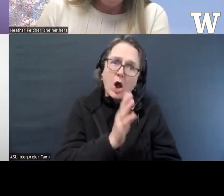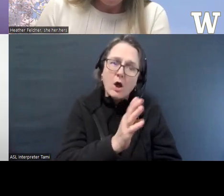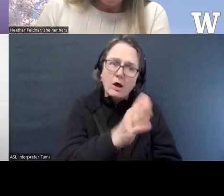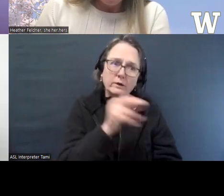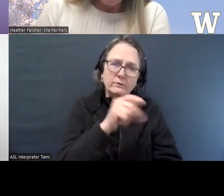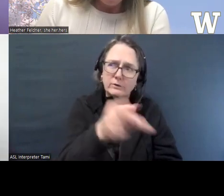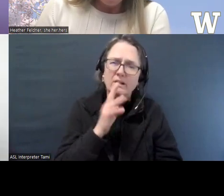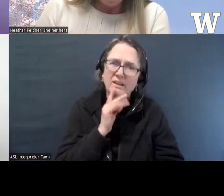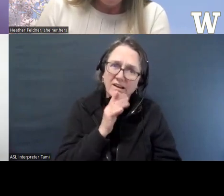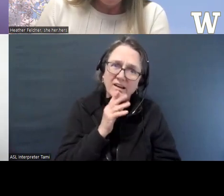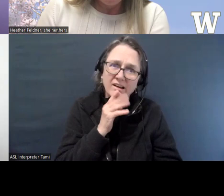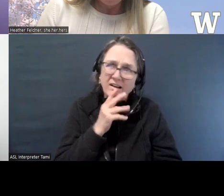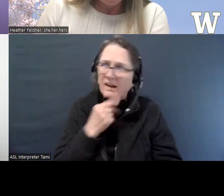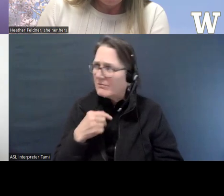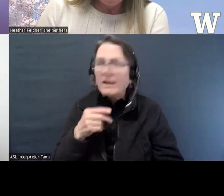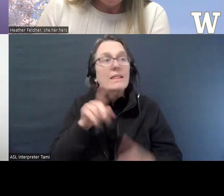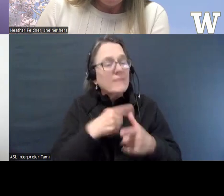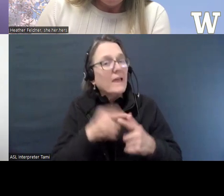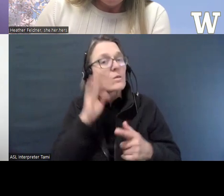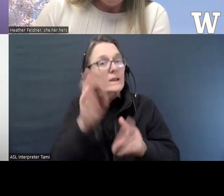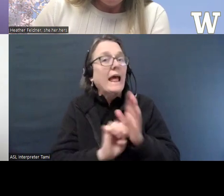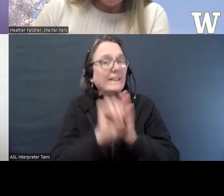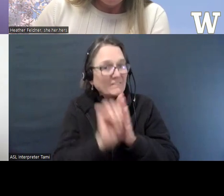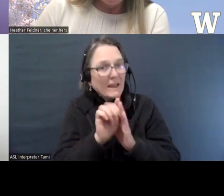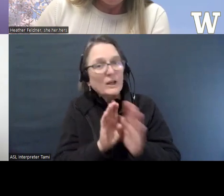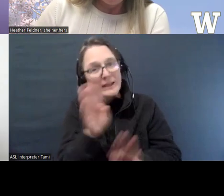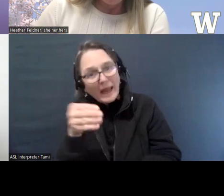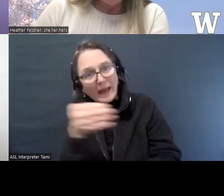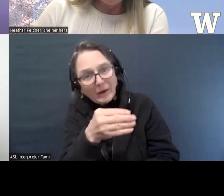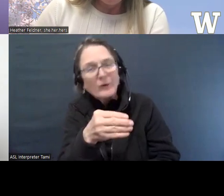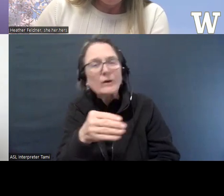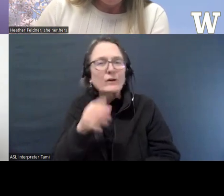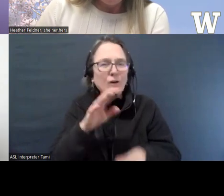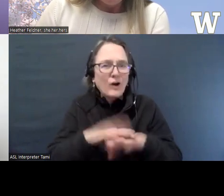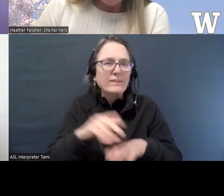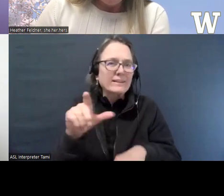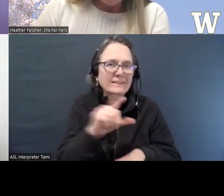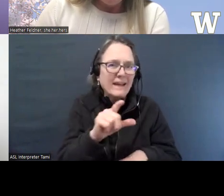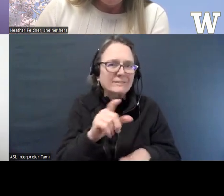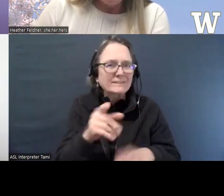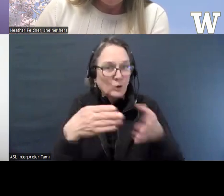"And there will be an elevator by the left, by the right corner, you know, then you get to the elevator,